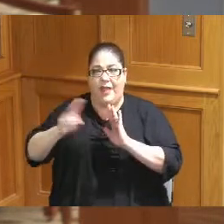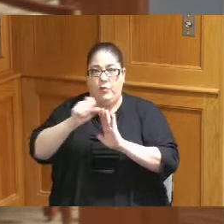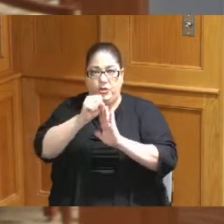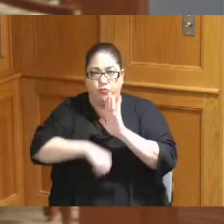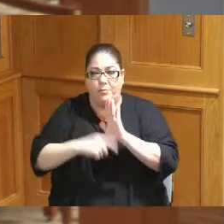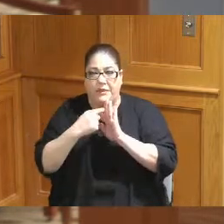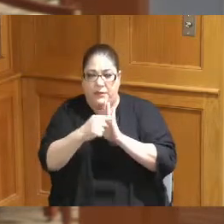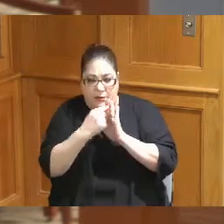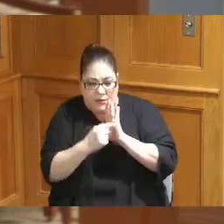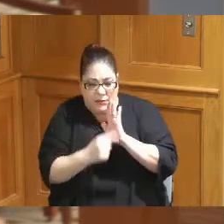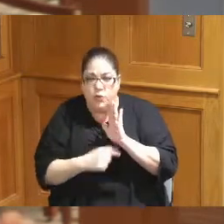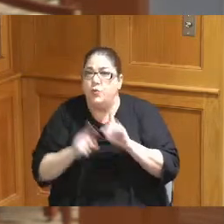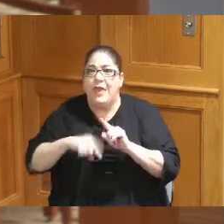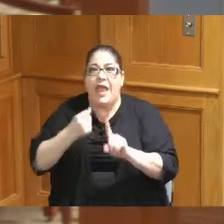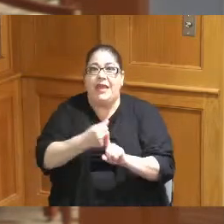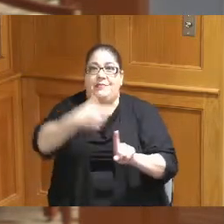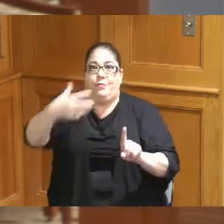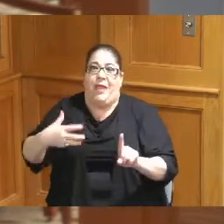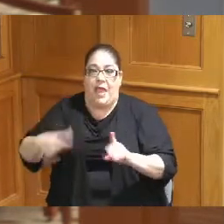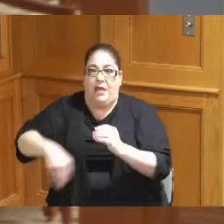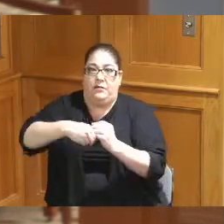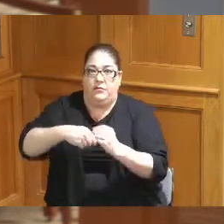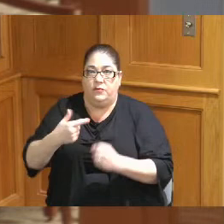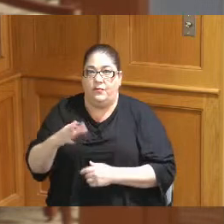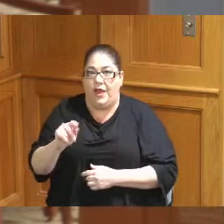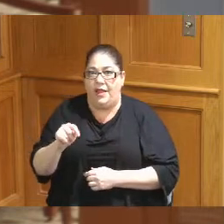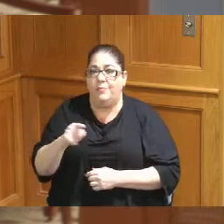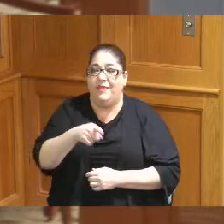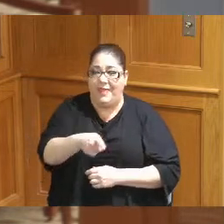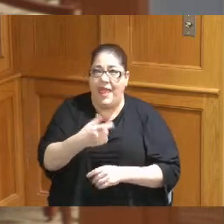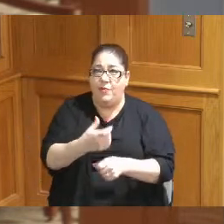grants and that so like they actually receive I think it's four separate